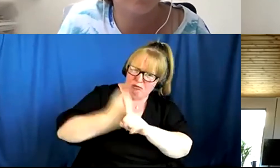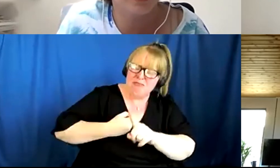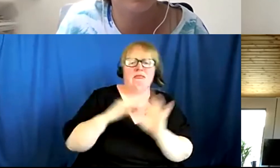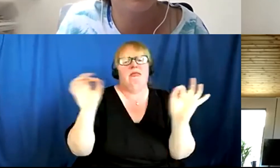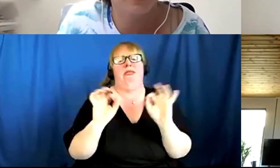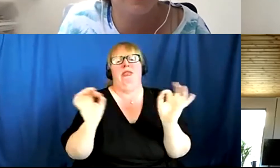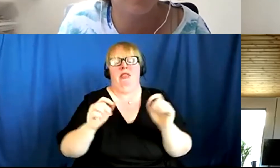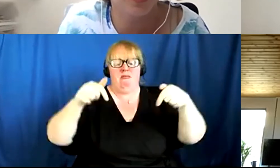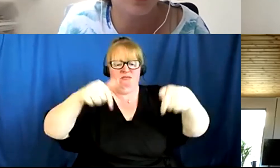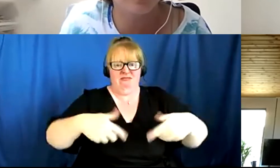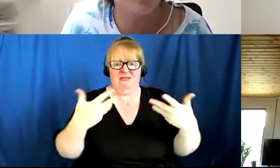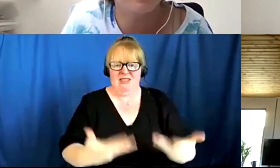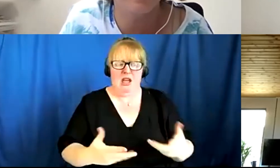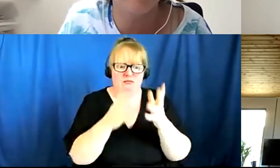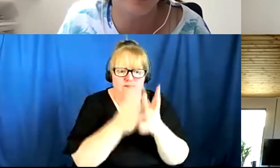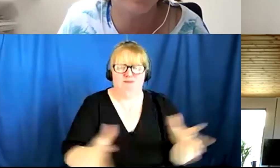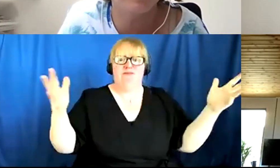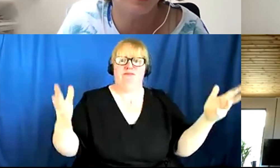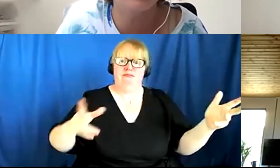has that has that potential, you can see like migrants in culture,